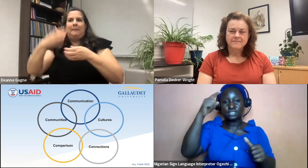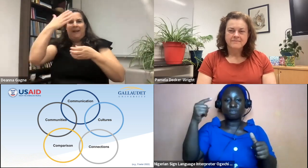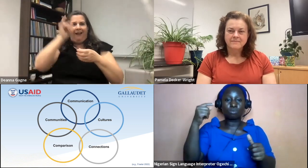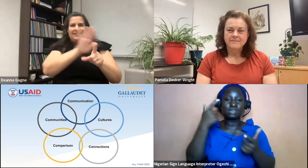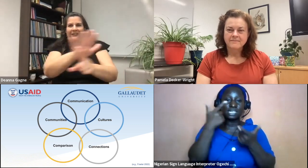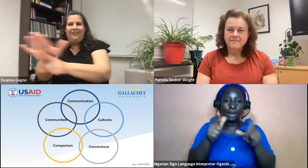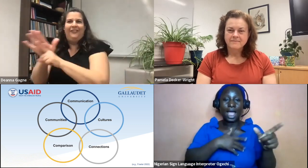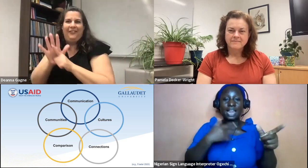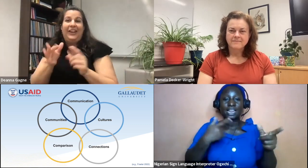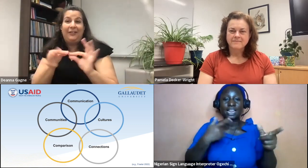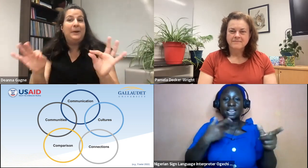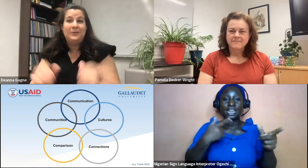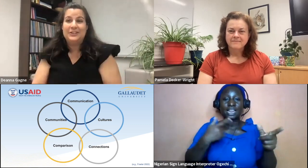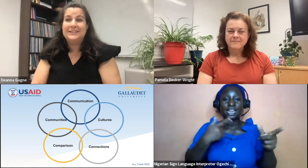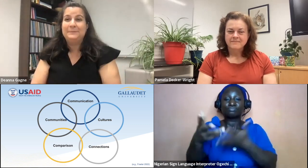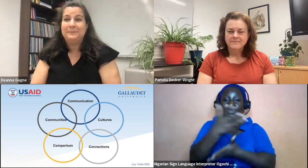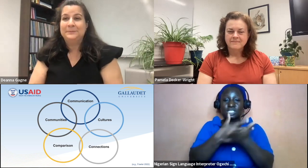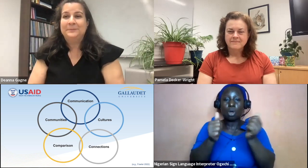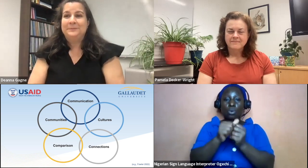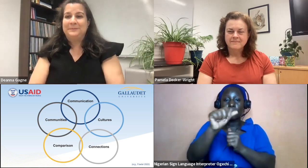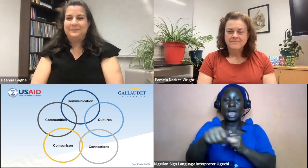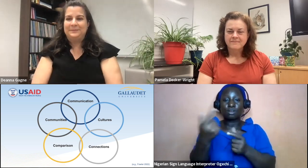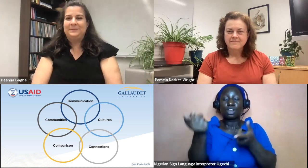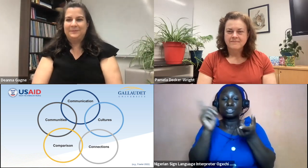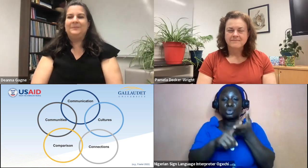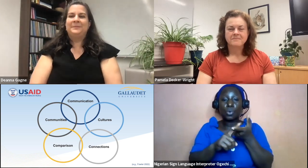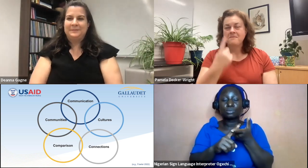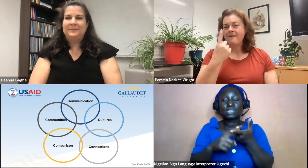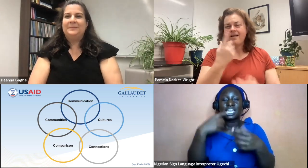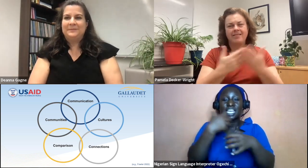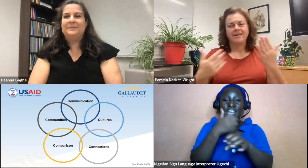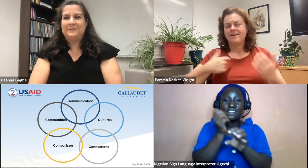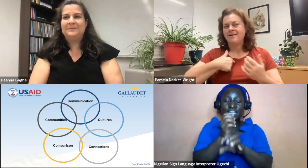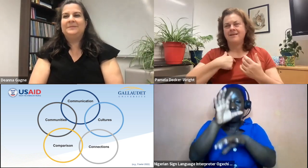And that's how communities have thrived, and languages have contributed to that.